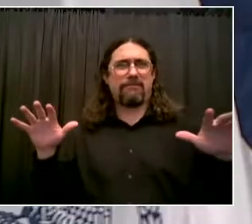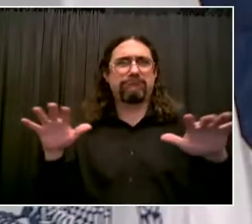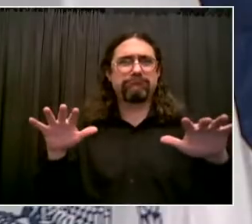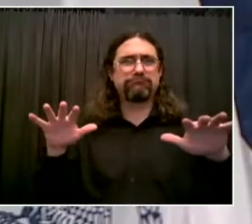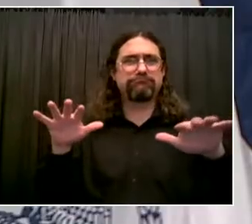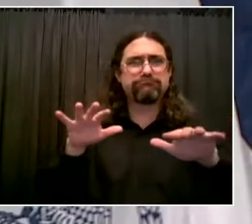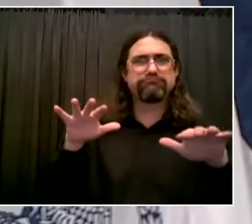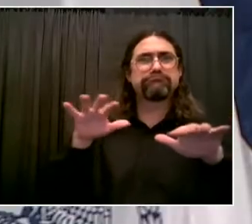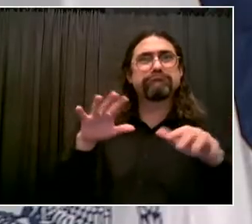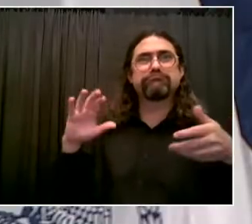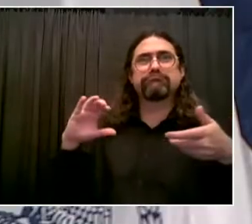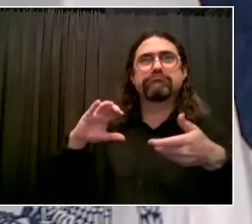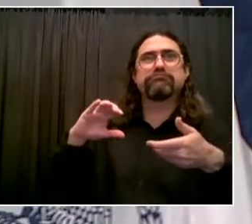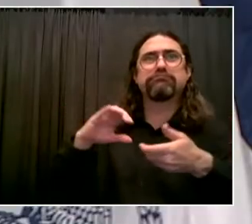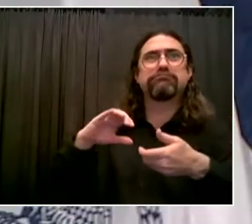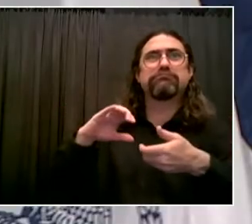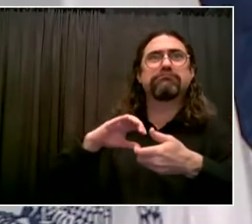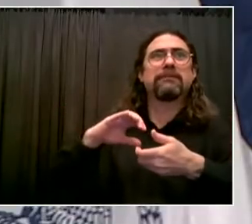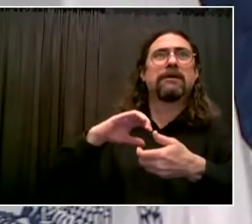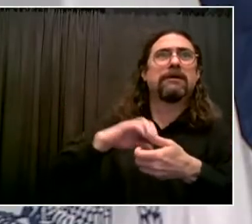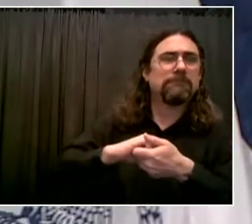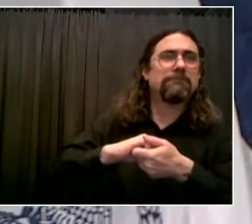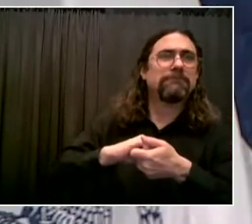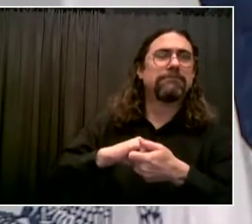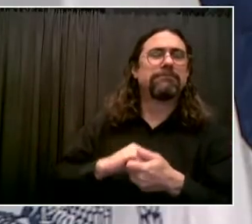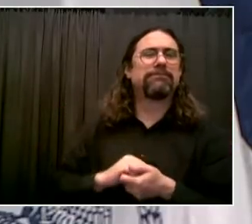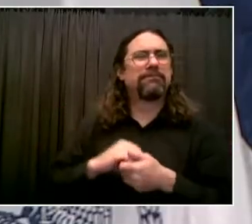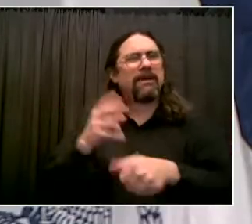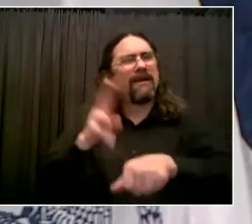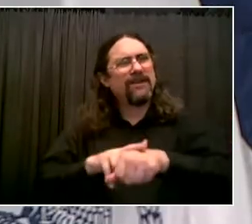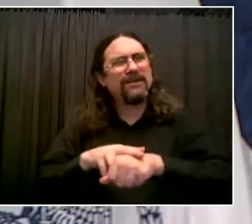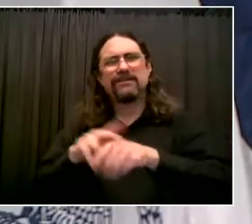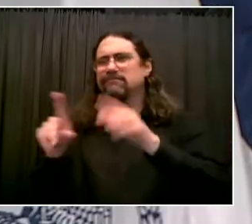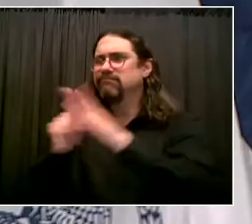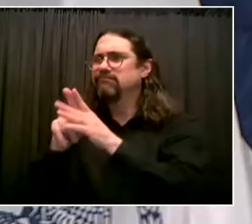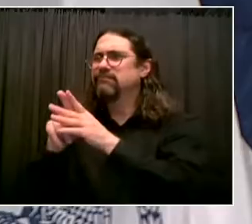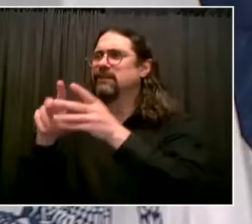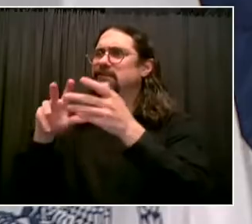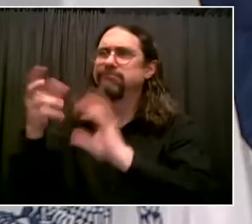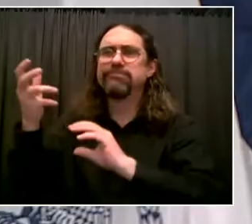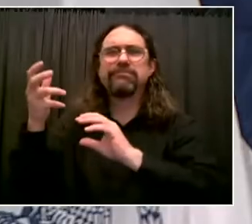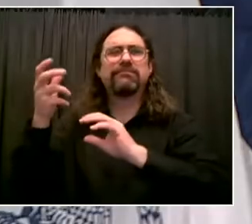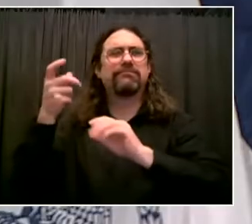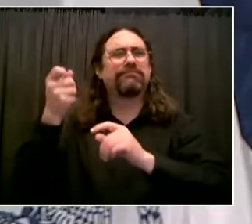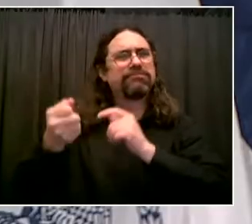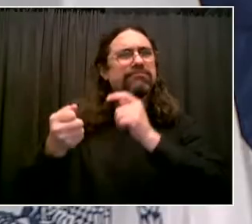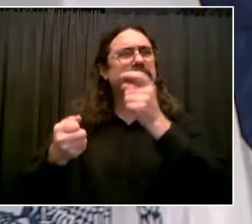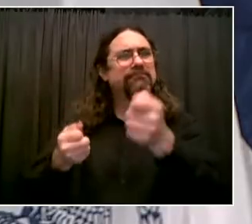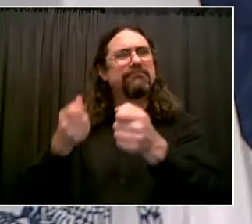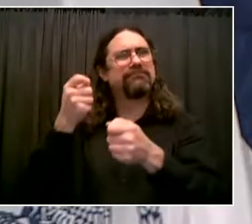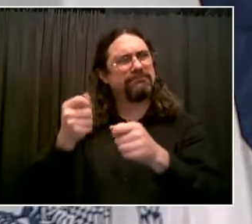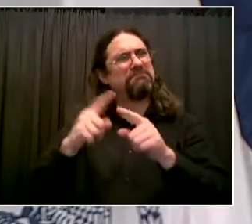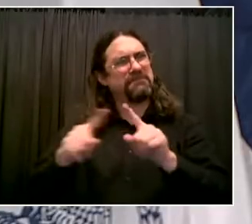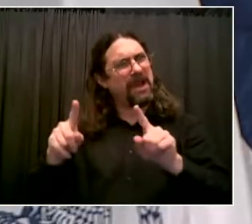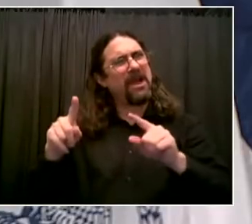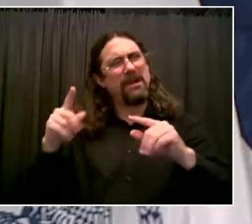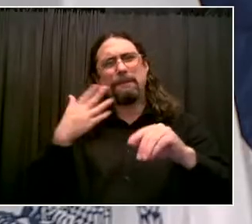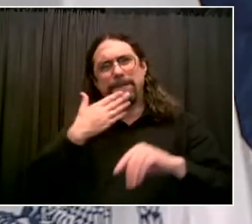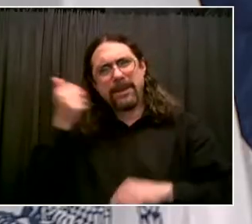BRING IT BACK AND A LOT OF WORK HAS BEEN DONE, A LOT OF REFORMS, A LOT ODIF ALOGUANE D THAT NOW IS